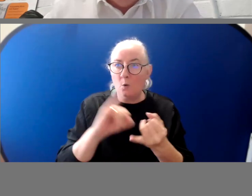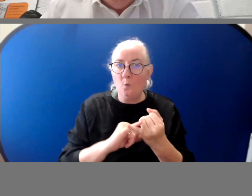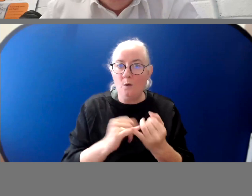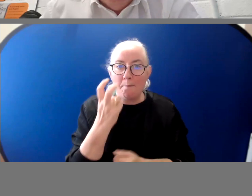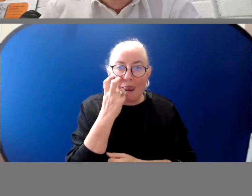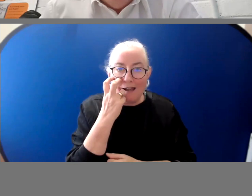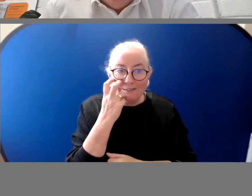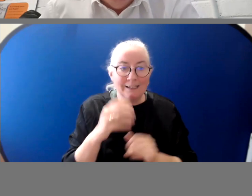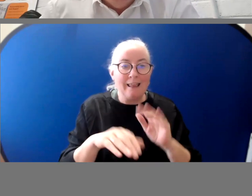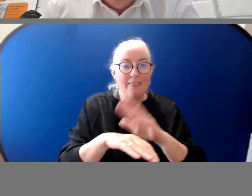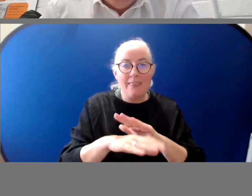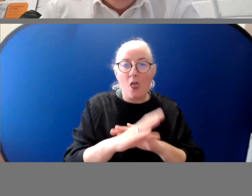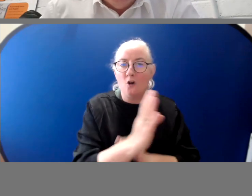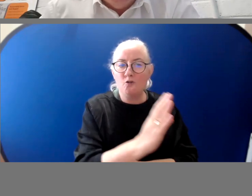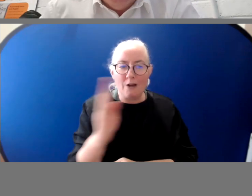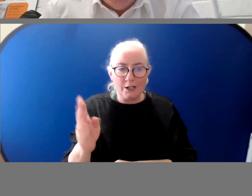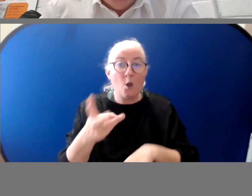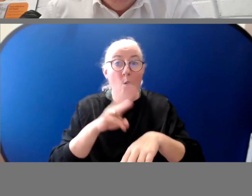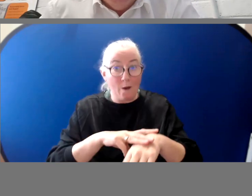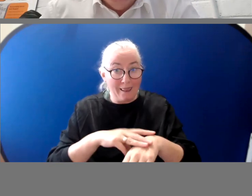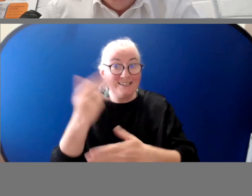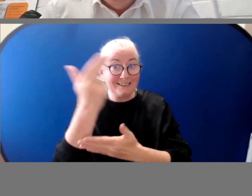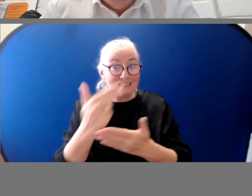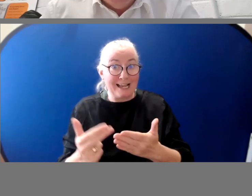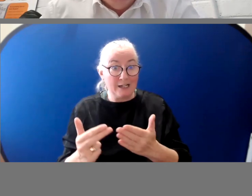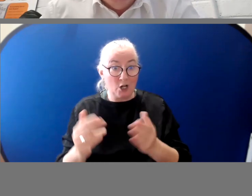hand side you've a well-designed corridor so you've got you know good visual contrast